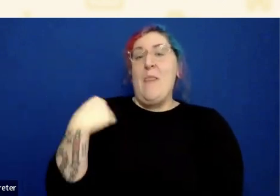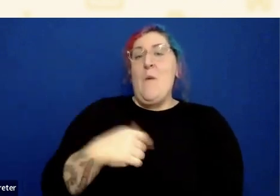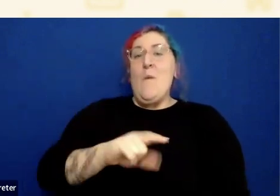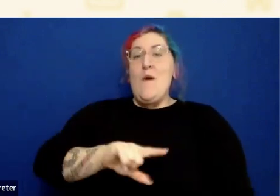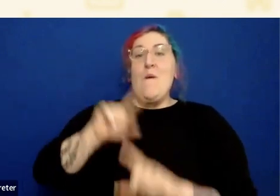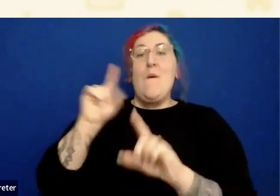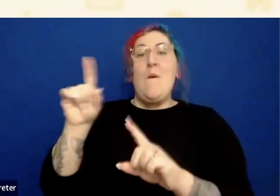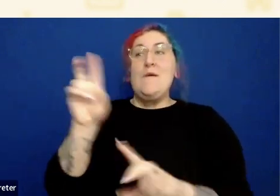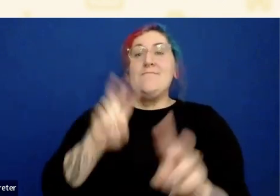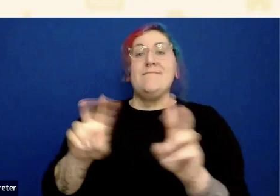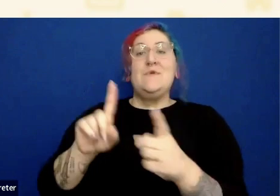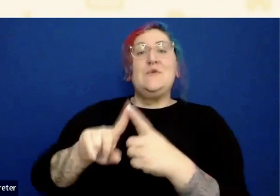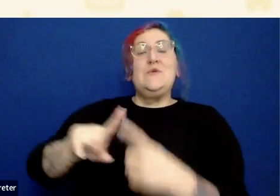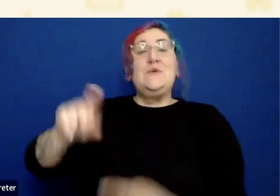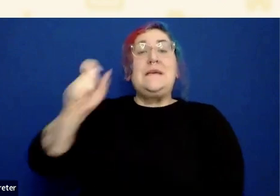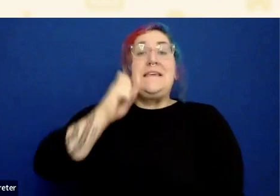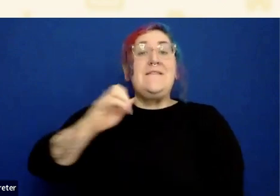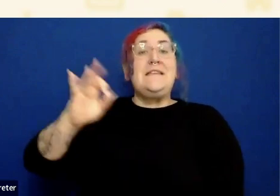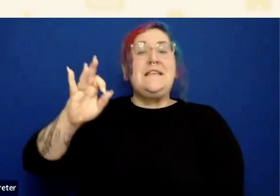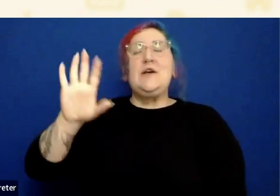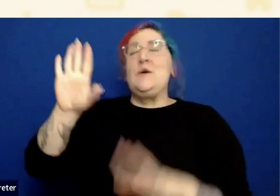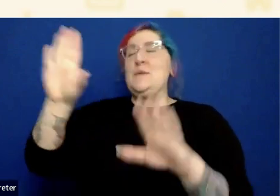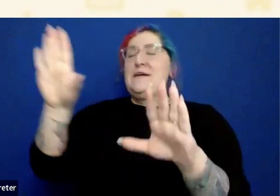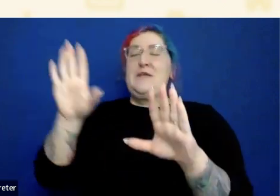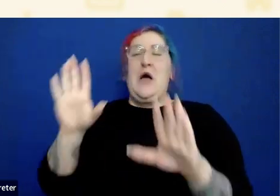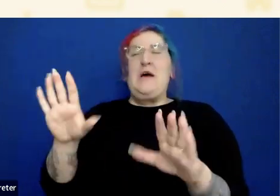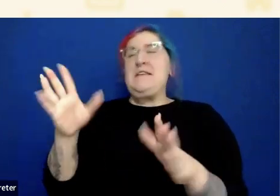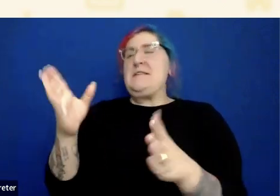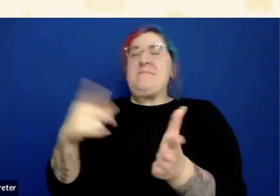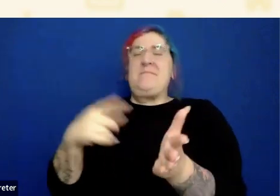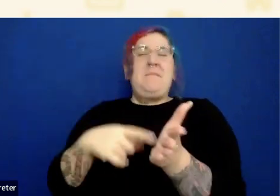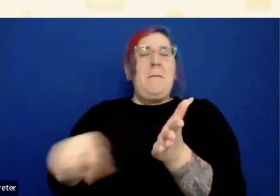Not a huge monetary; it’s $60 a ticket.